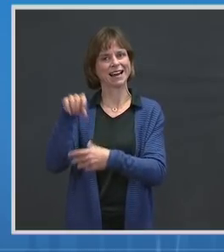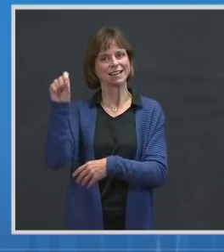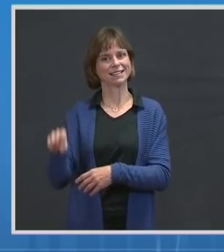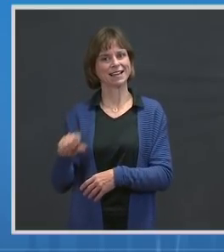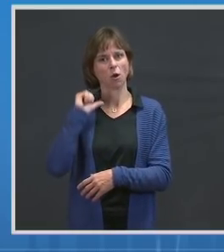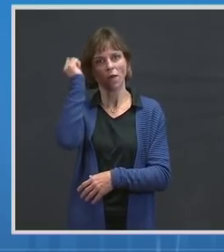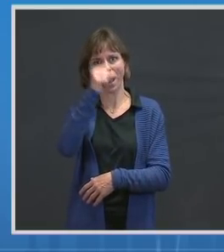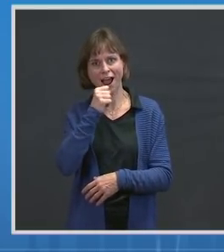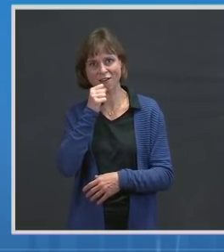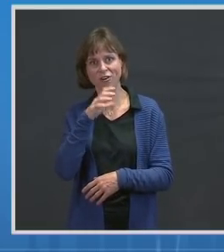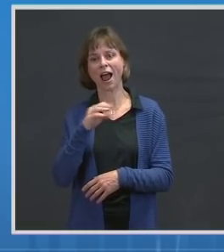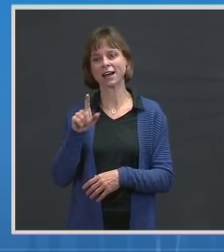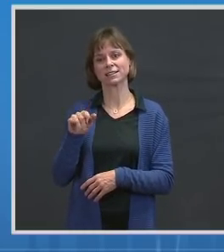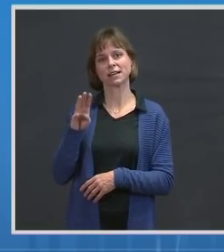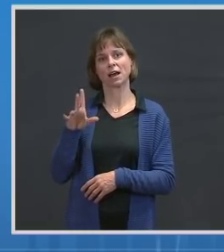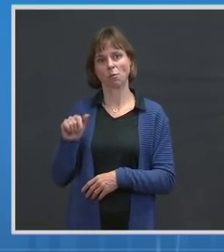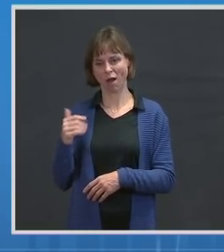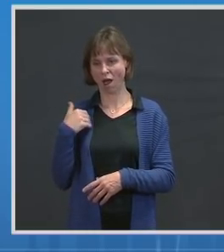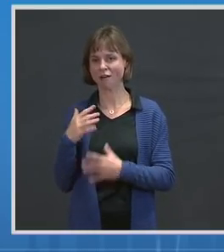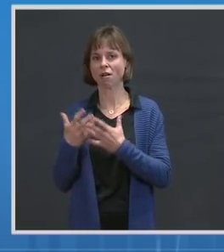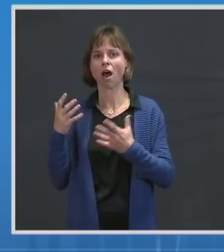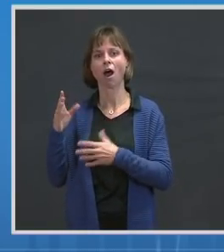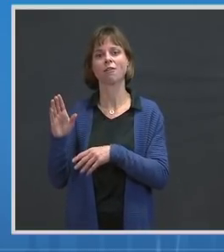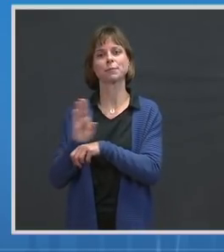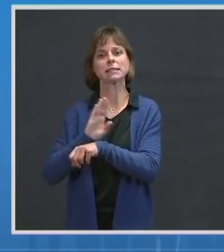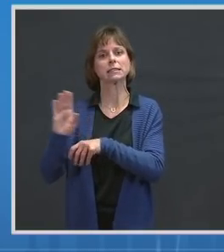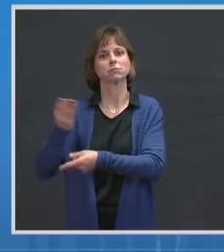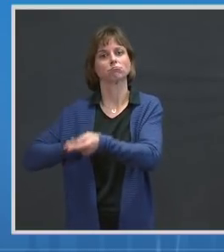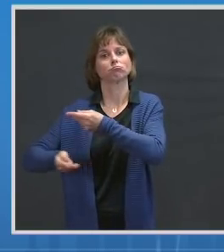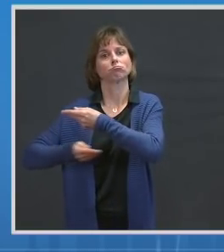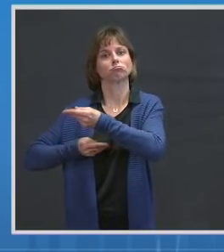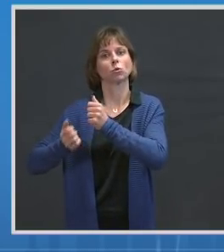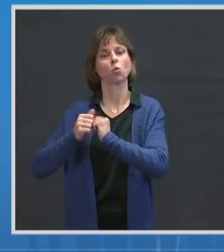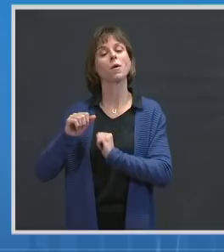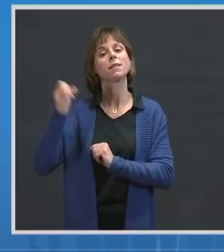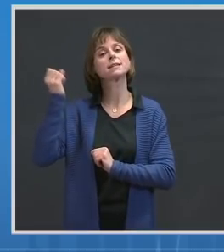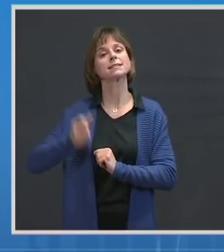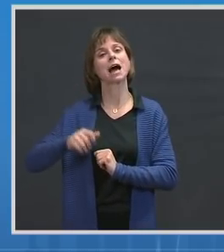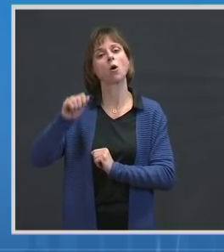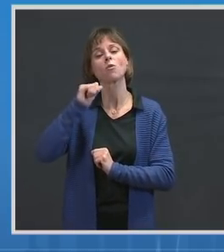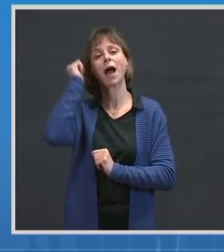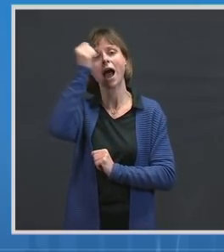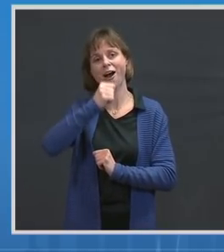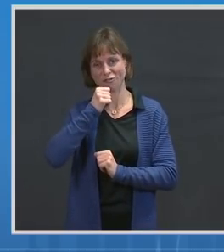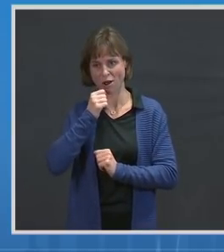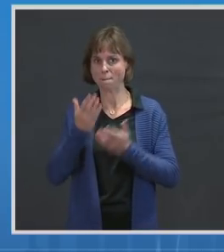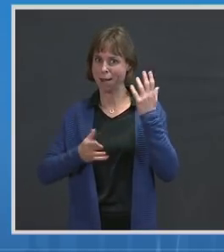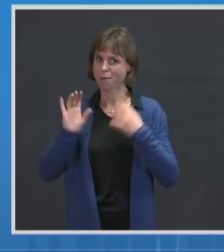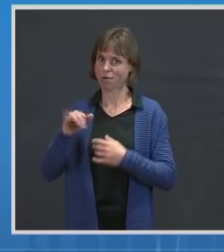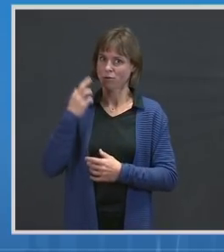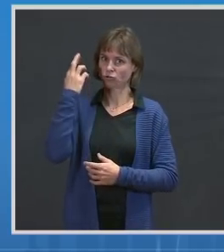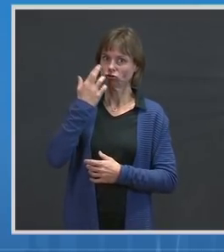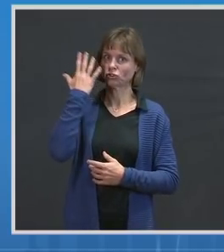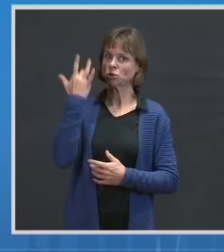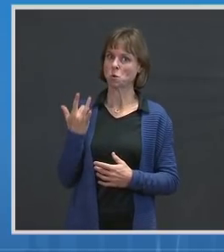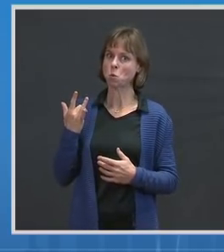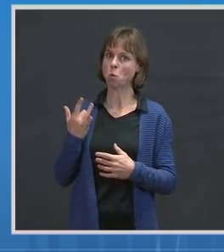and tourism linkages with South Africa, which may have contributed to the transmission of this variant across the two countries.